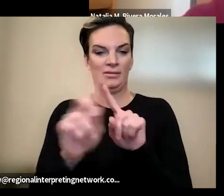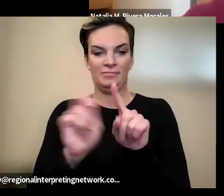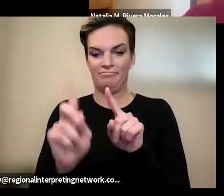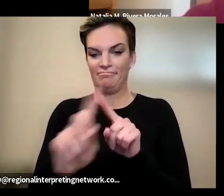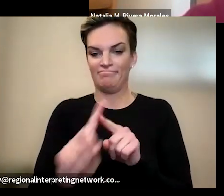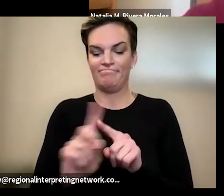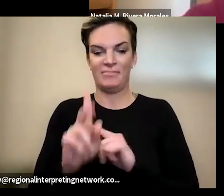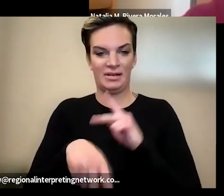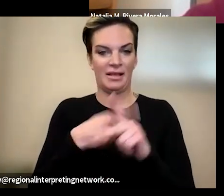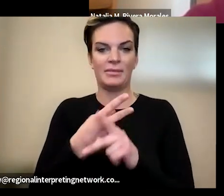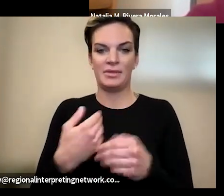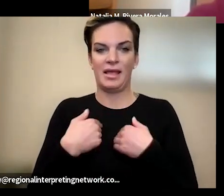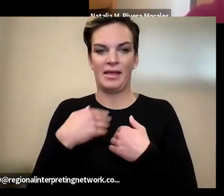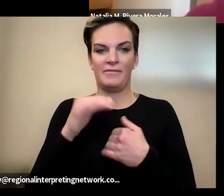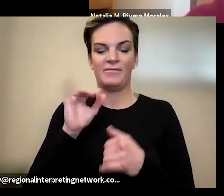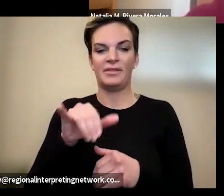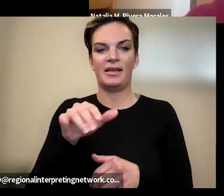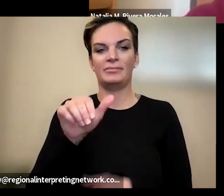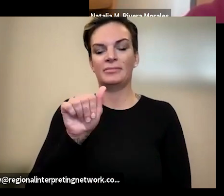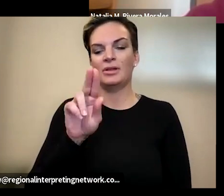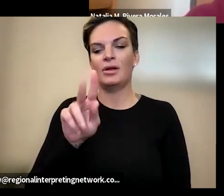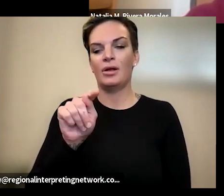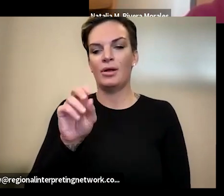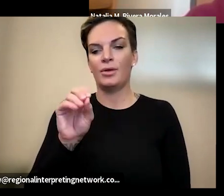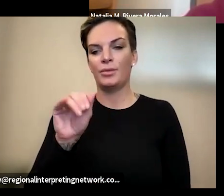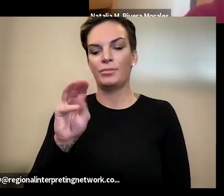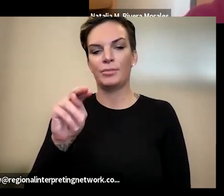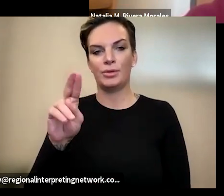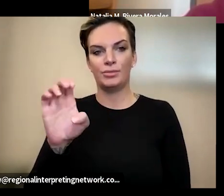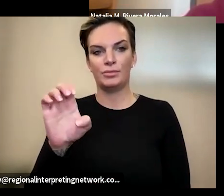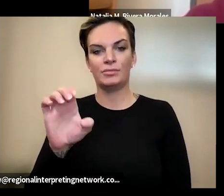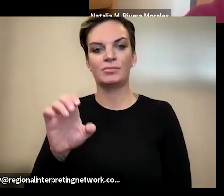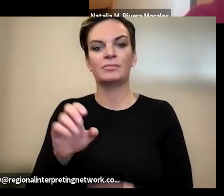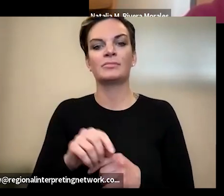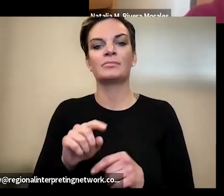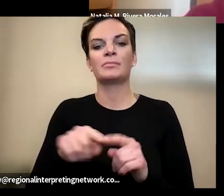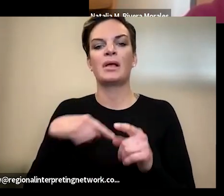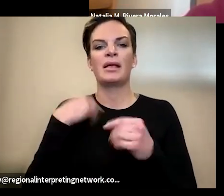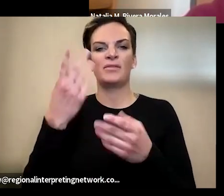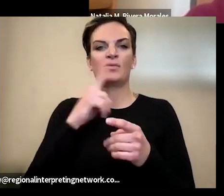conditions, so the process looks differently for each one, but sort of a general description is that your